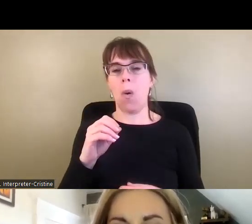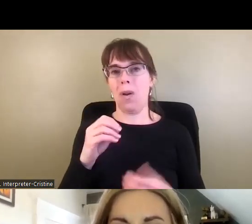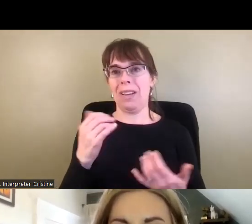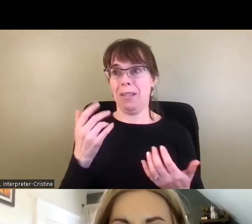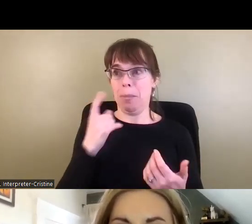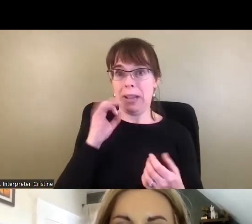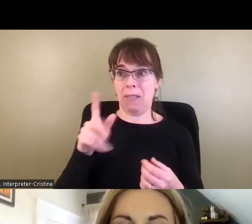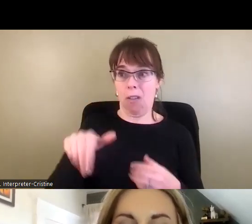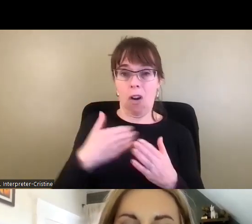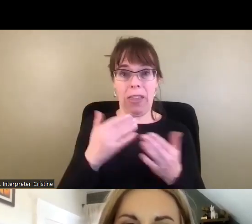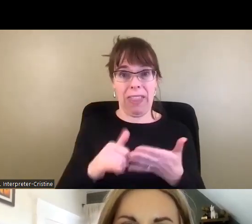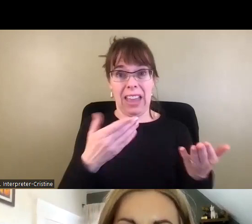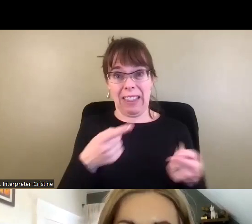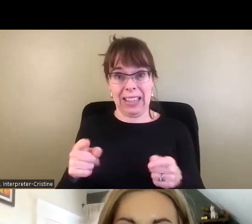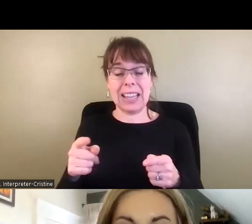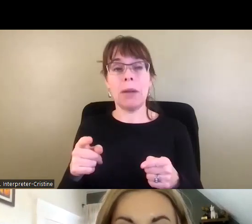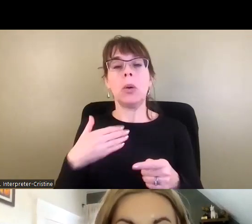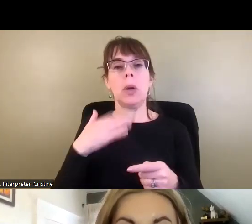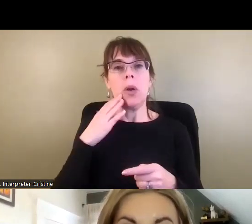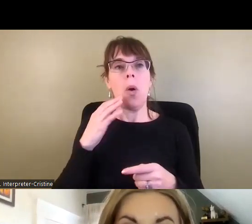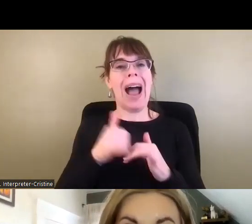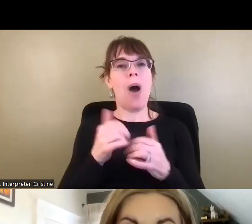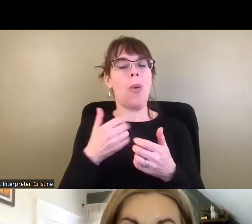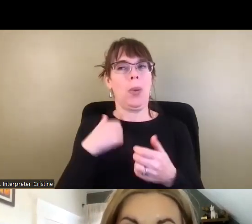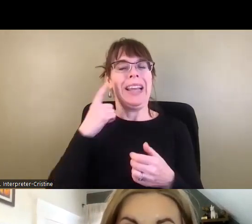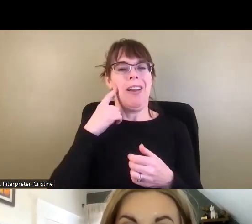we did decide, knowing how the Supreme Court was likely going to decide on this case